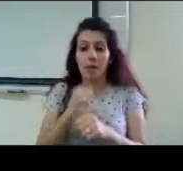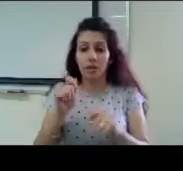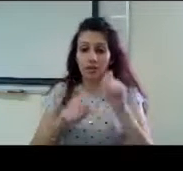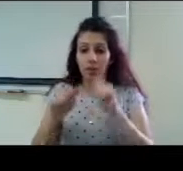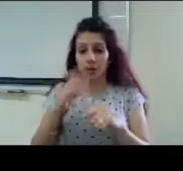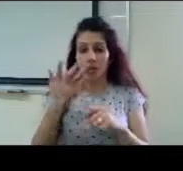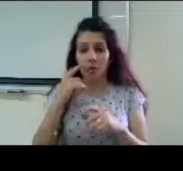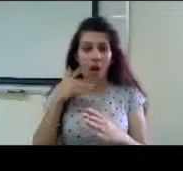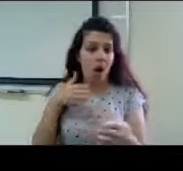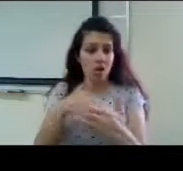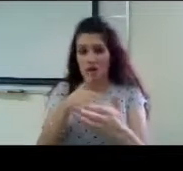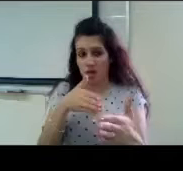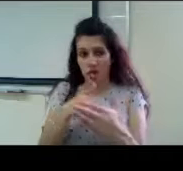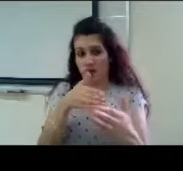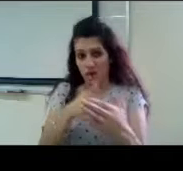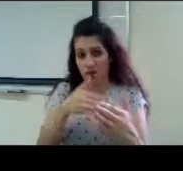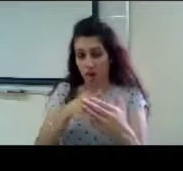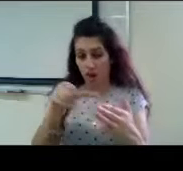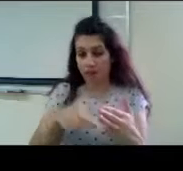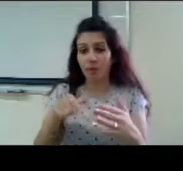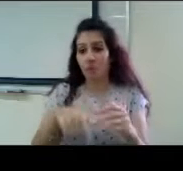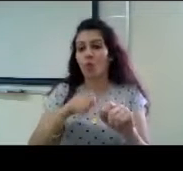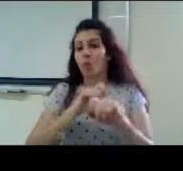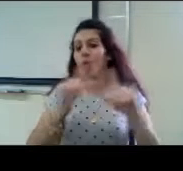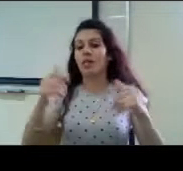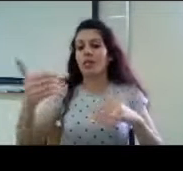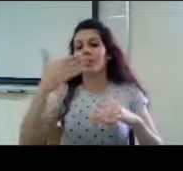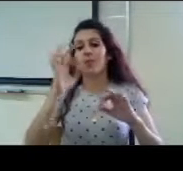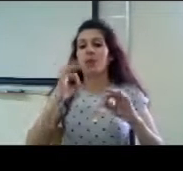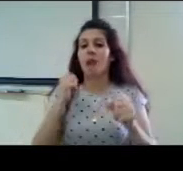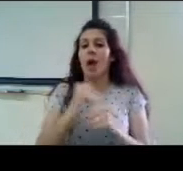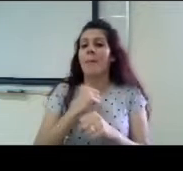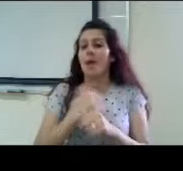oneself we had always anticipated that there would be a central social point to